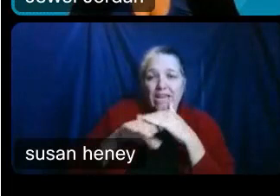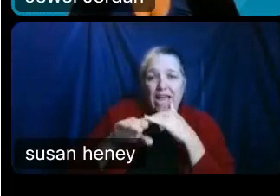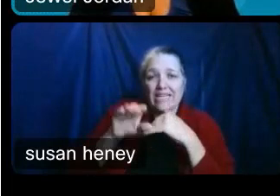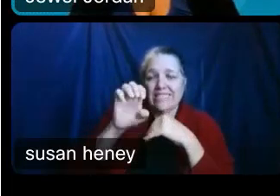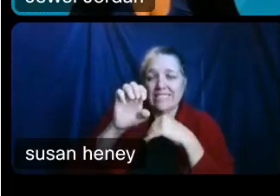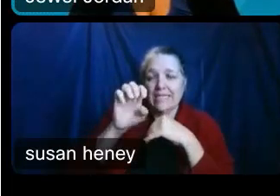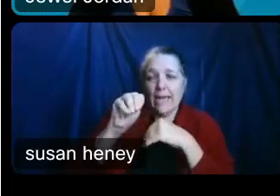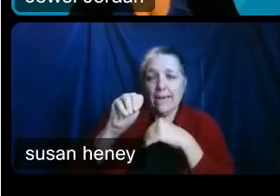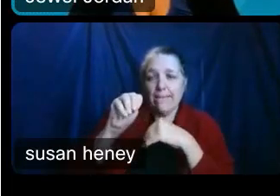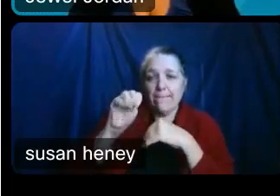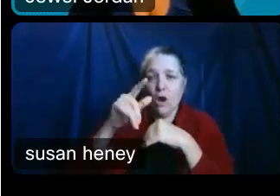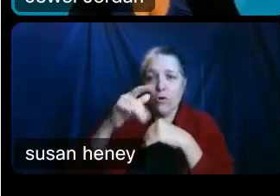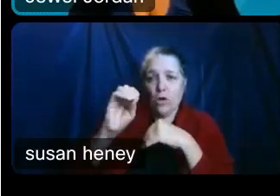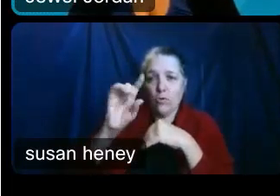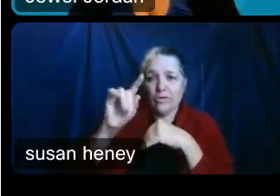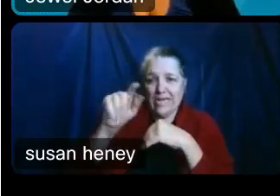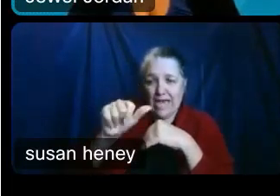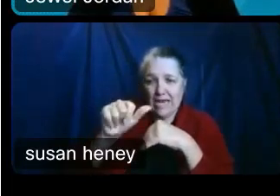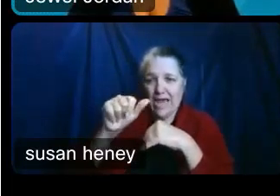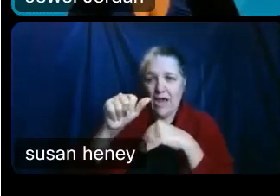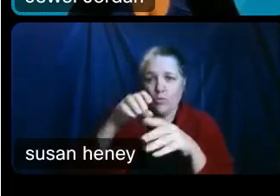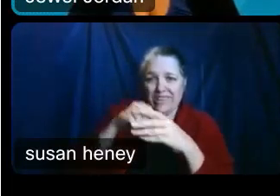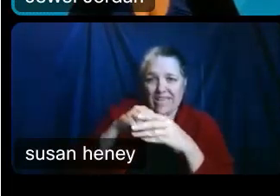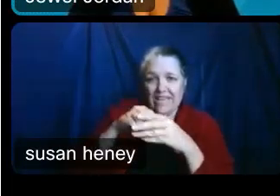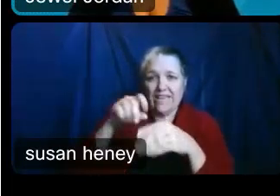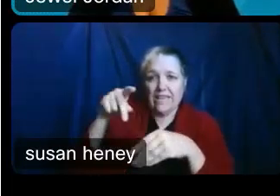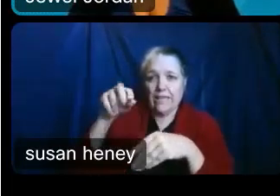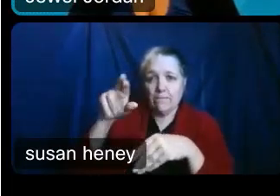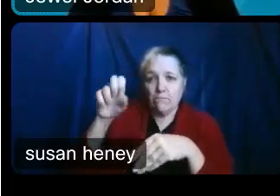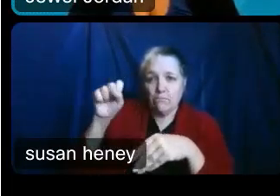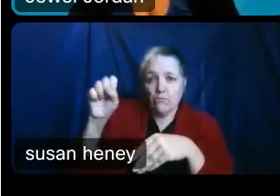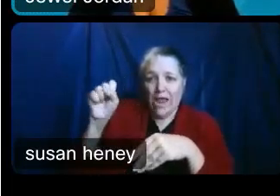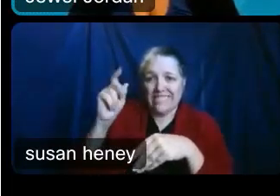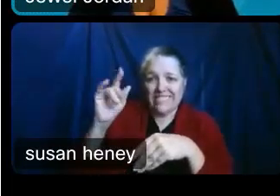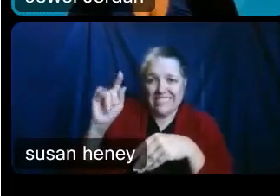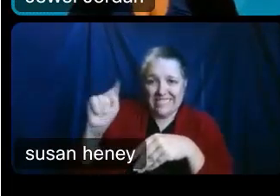products in the press kit. The embargo area press kit link on this page will also take